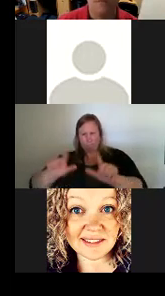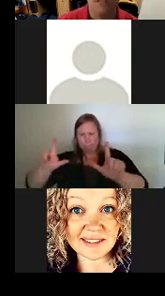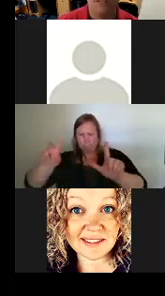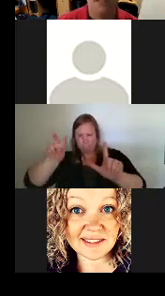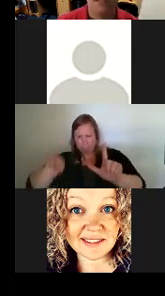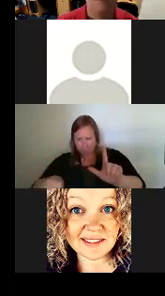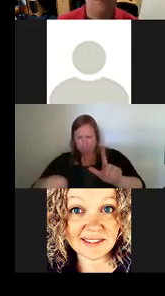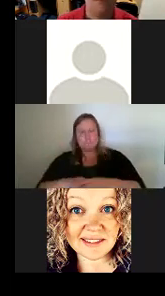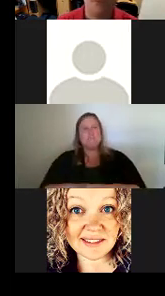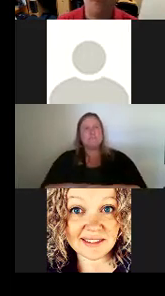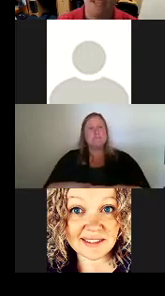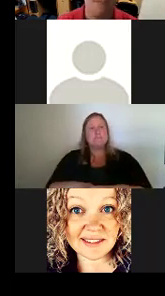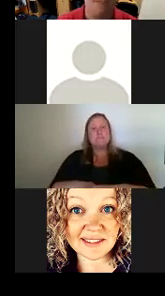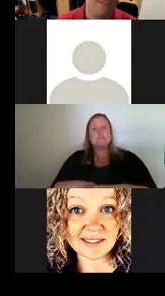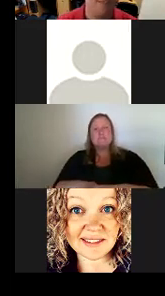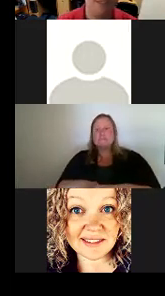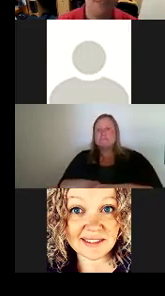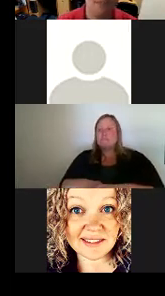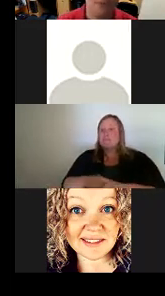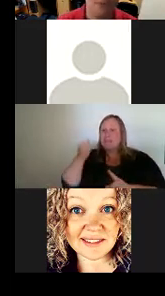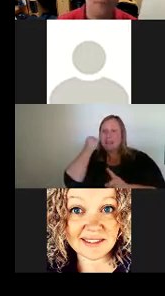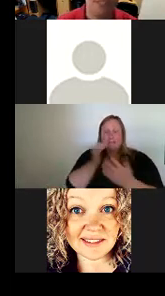WHETHER YOU ARE PROVIDING FACE TO FACE OR REMOTE SERVICES,